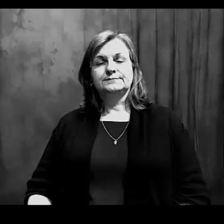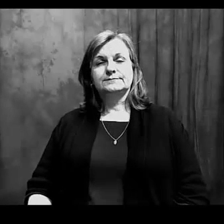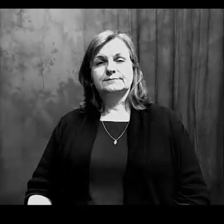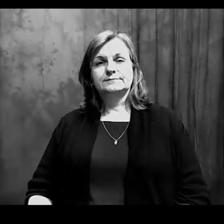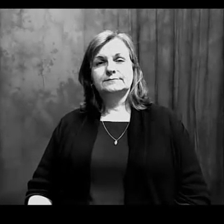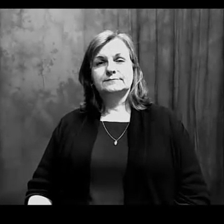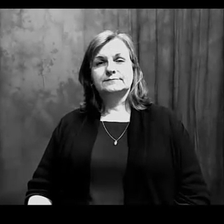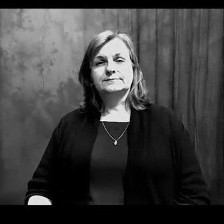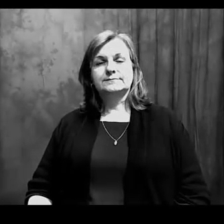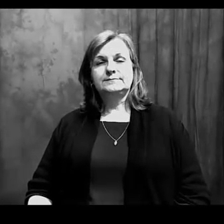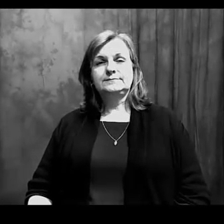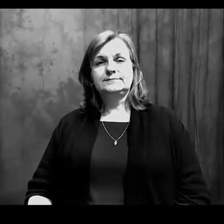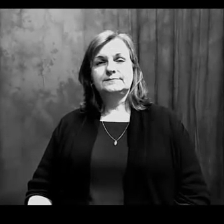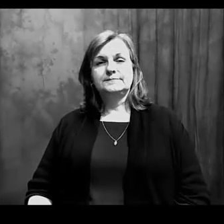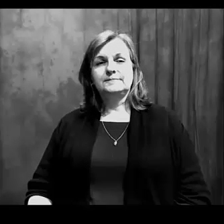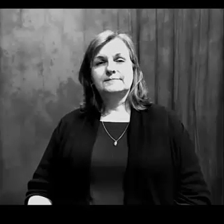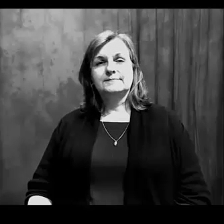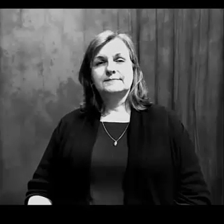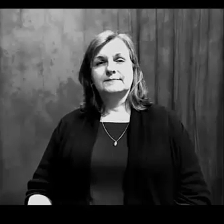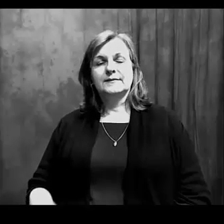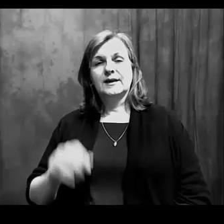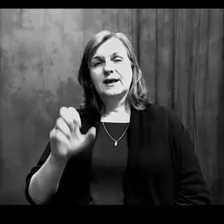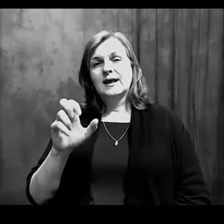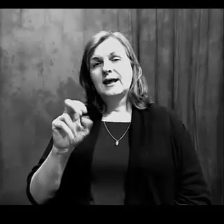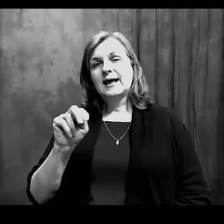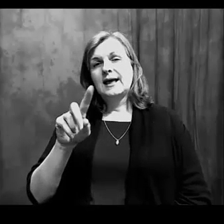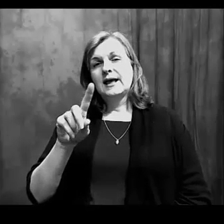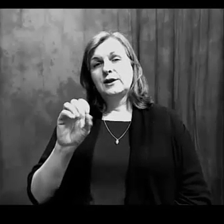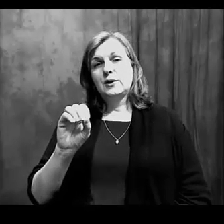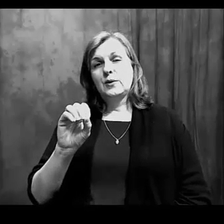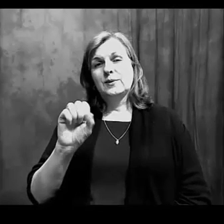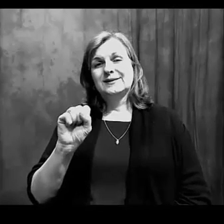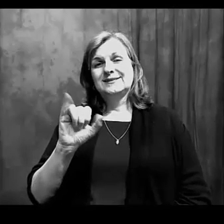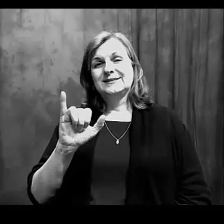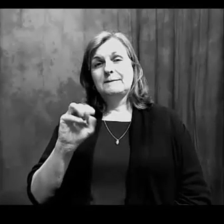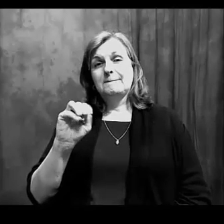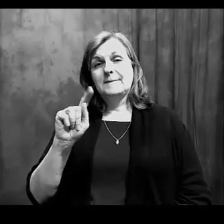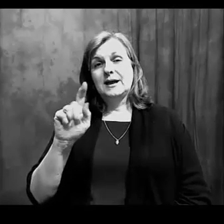so the endosymbiotic theory states